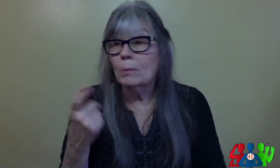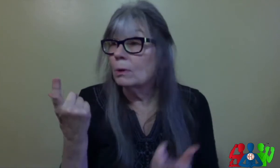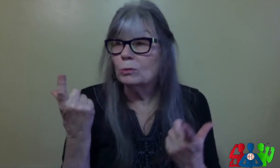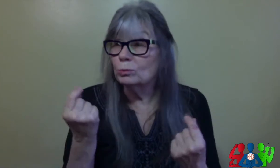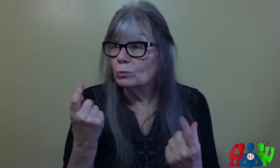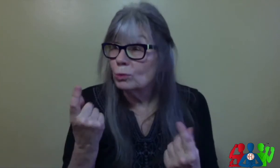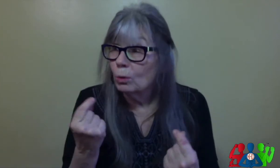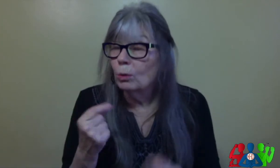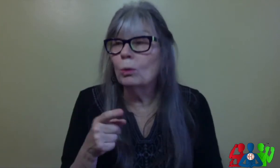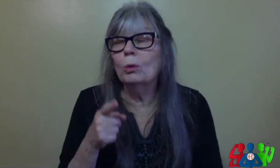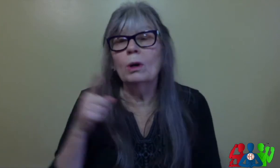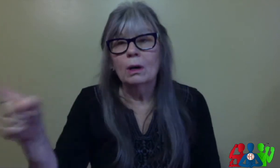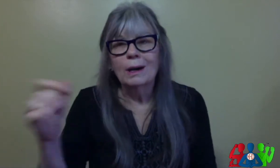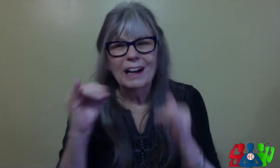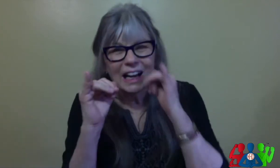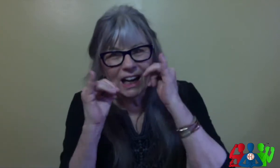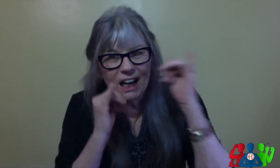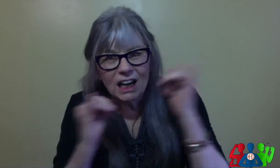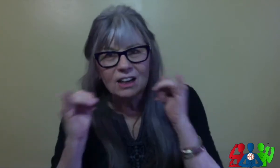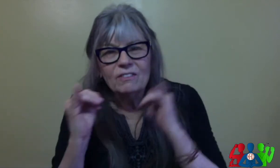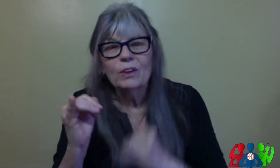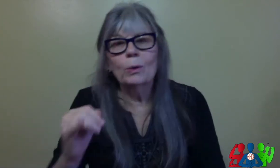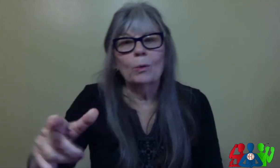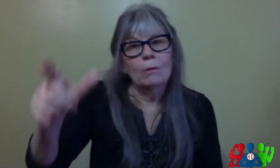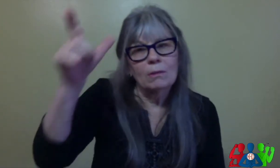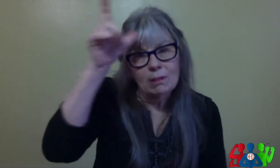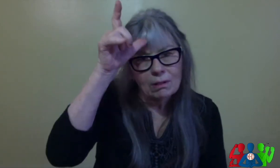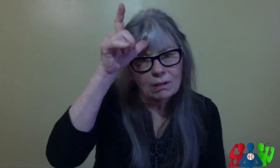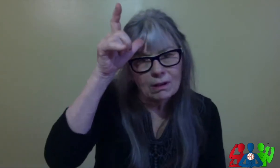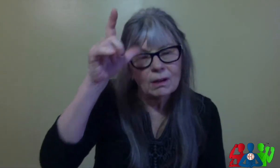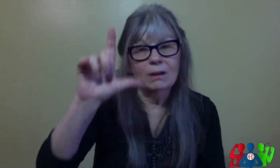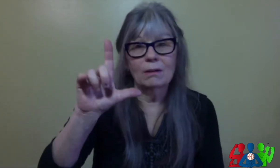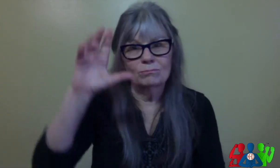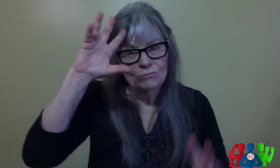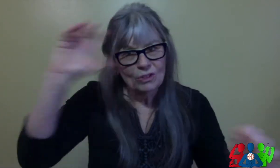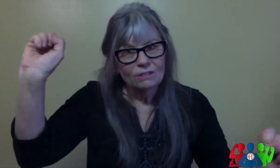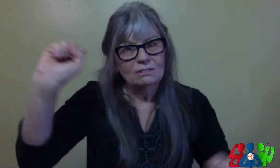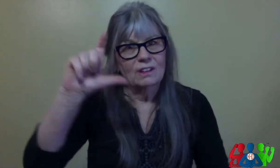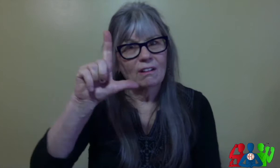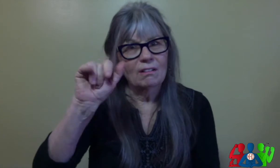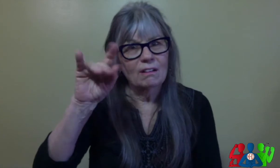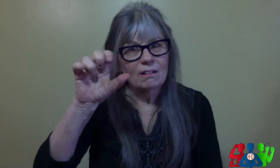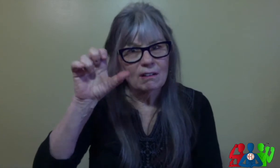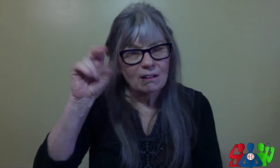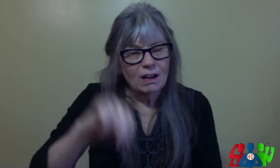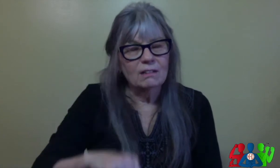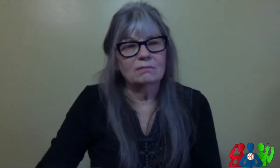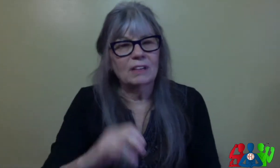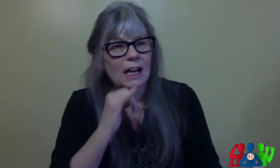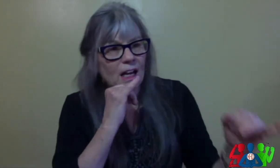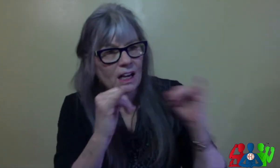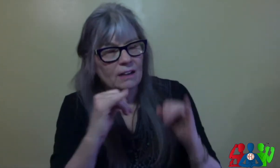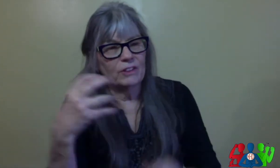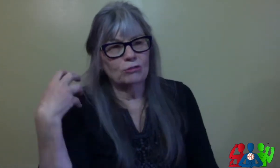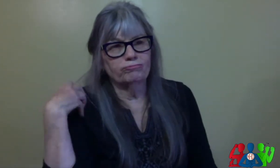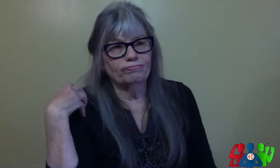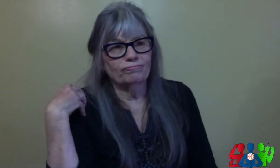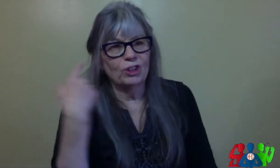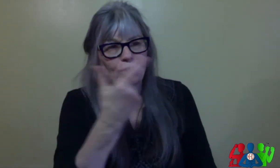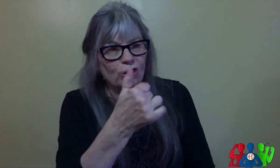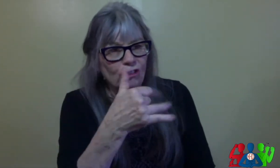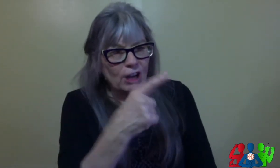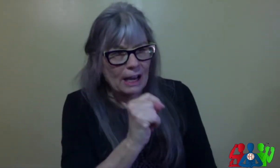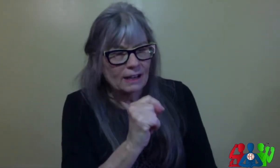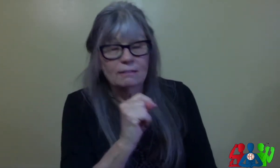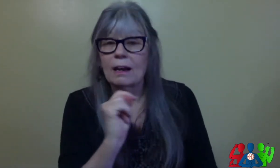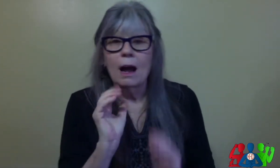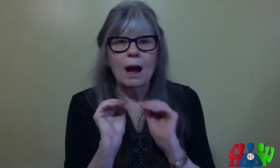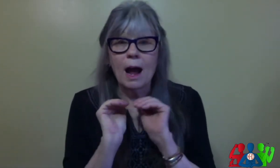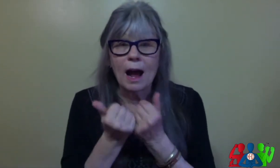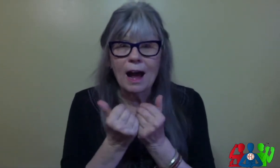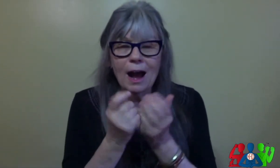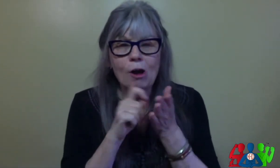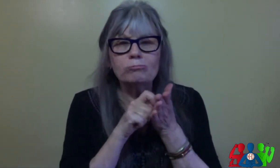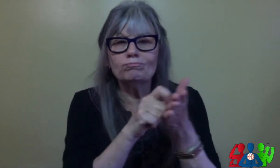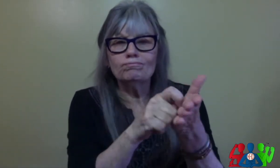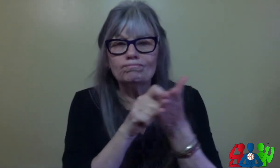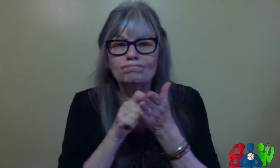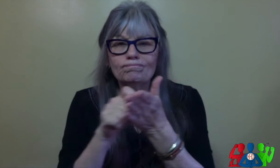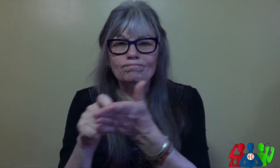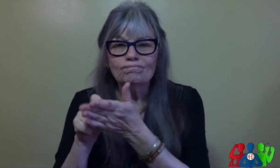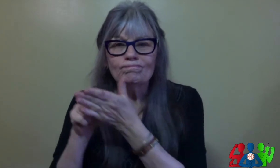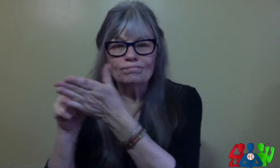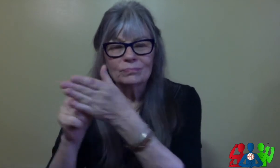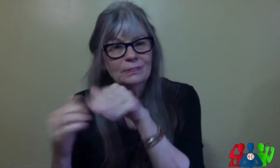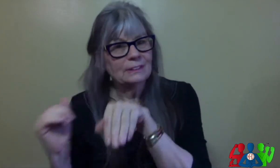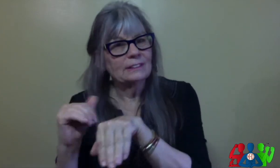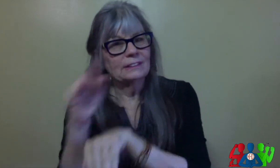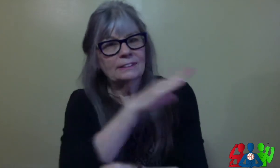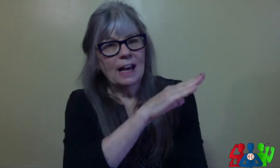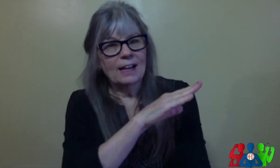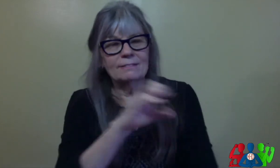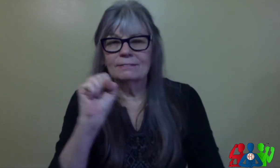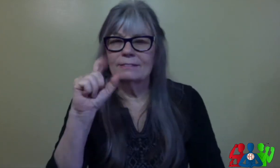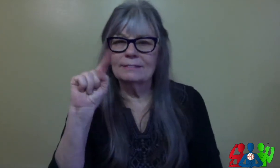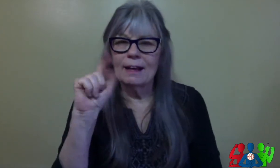the Civil War Era. She happened to get the chance to interview President Lincoln. And she did